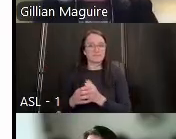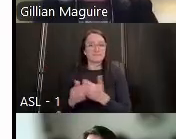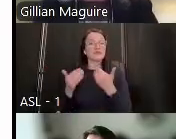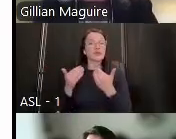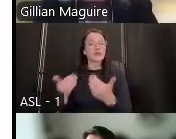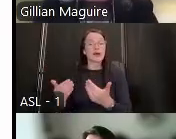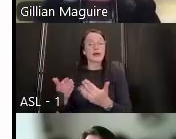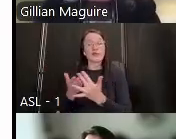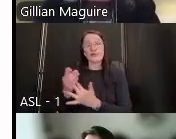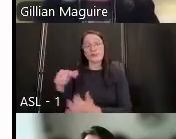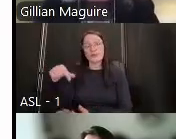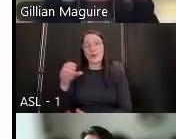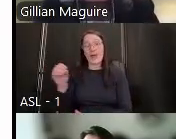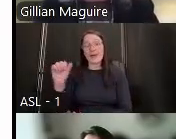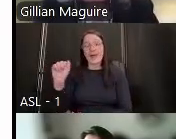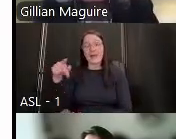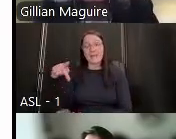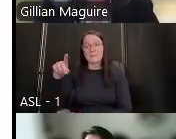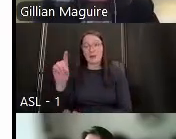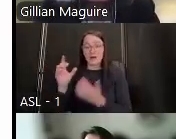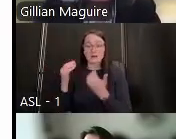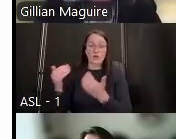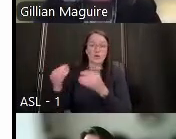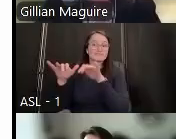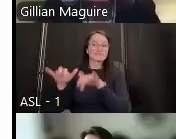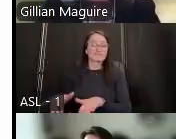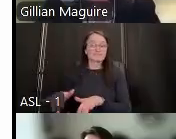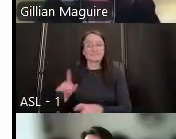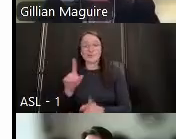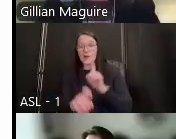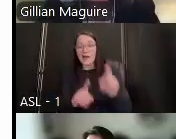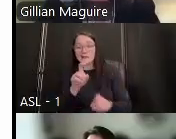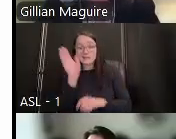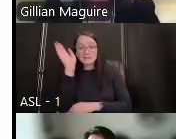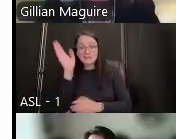Q&A pod for our speakers today. As a reminder, we heard from Susan, Emma,